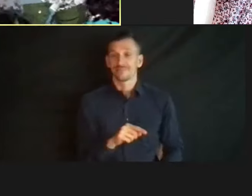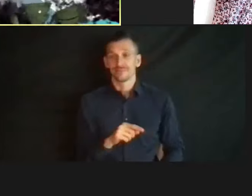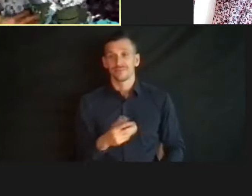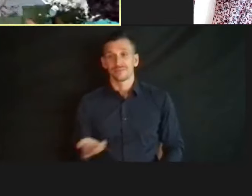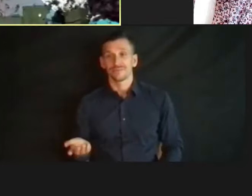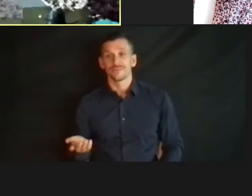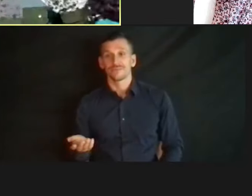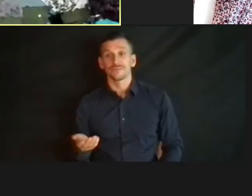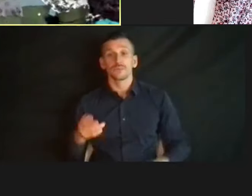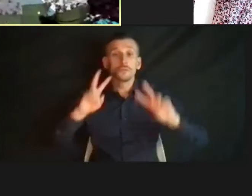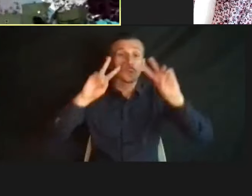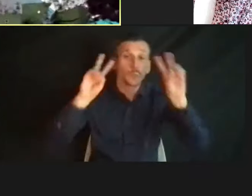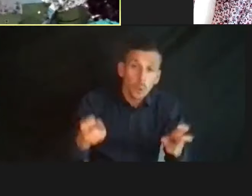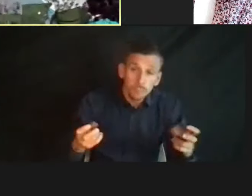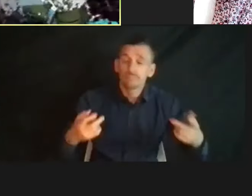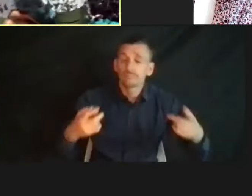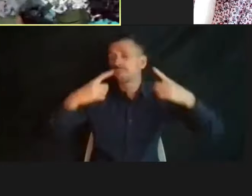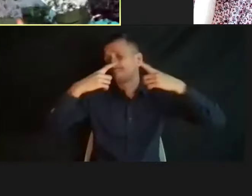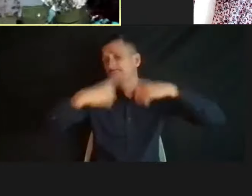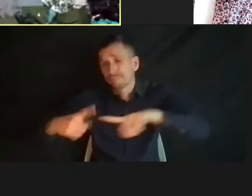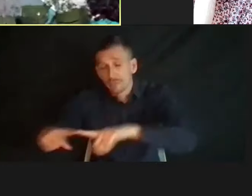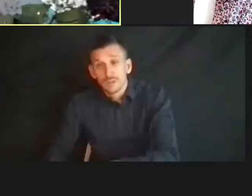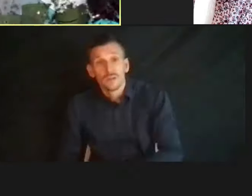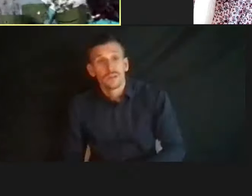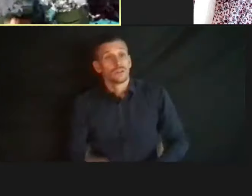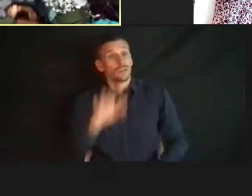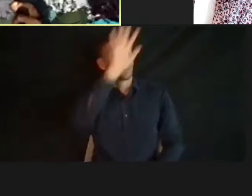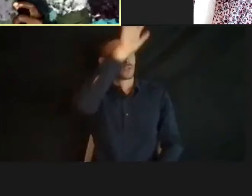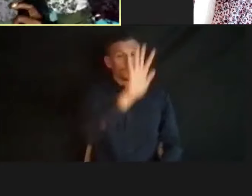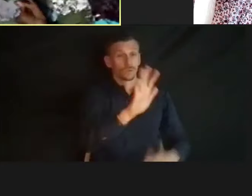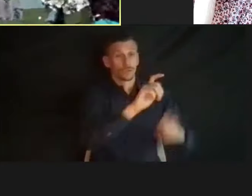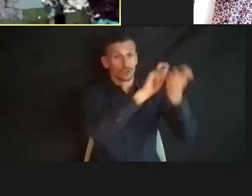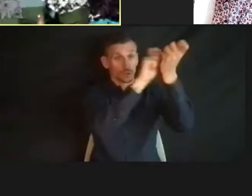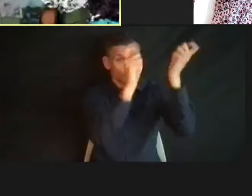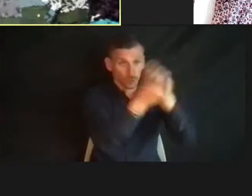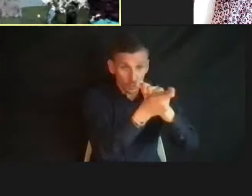change has not yet happened, there is a high probability that where conflict has